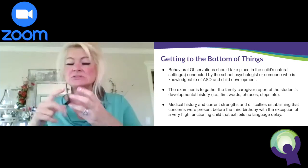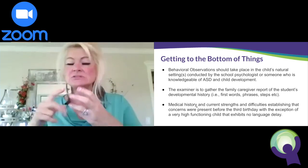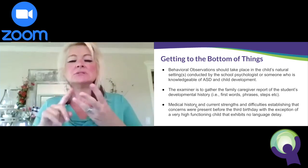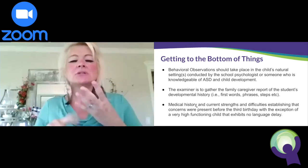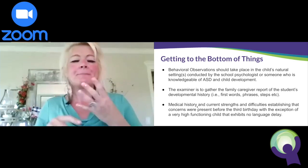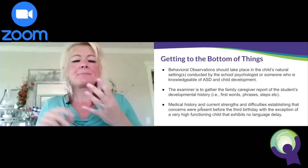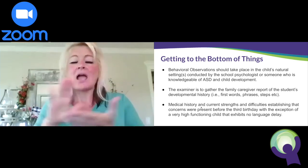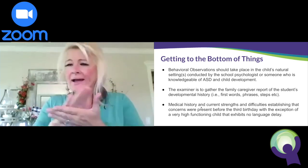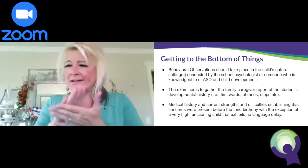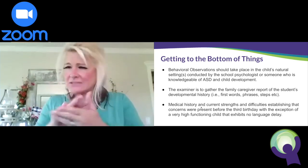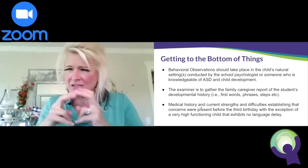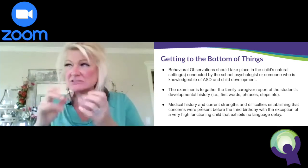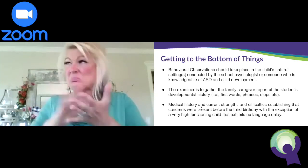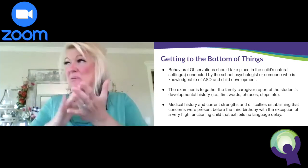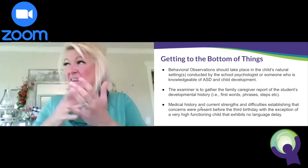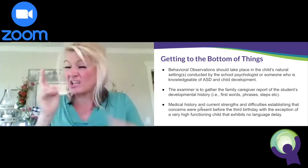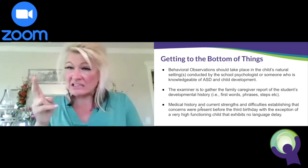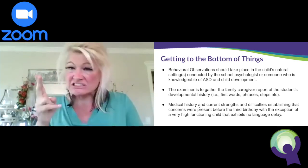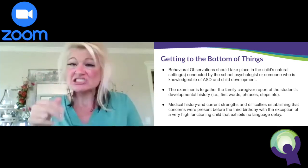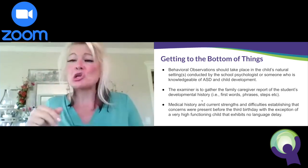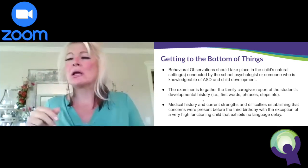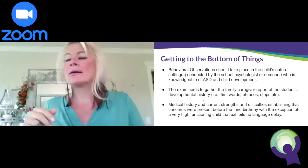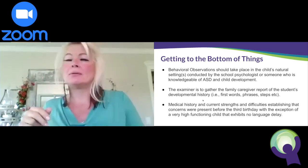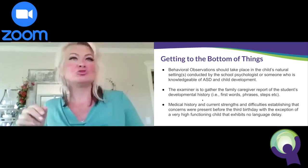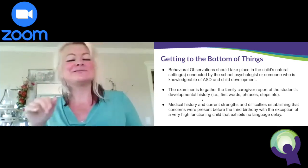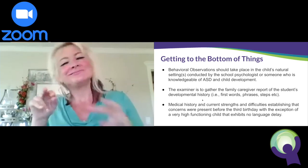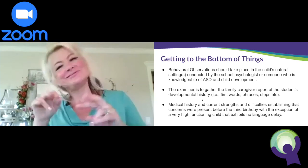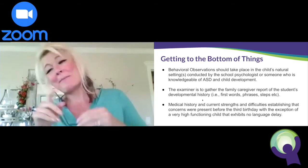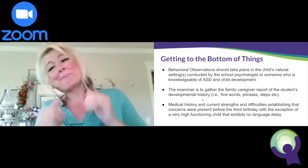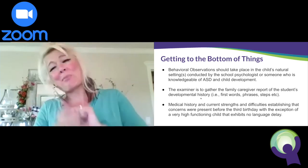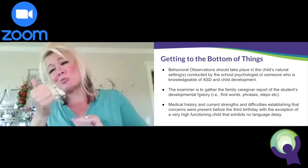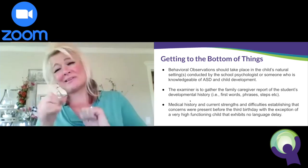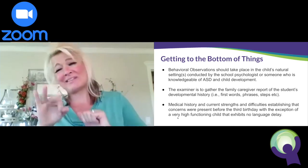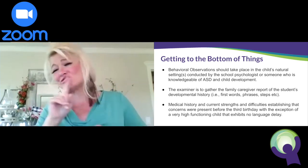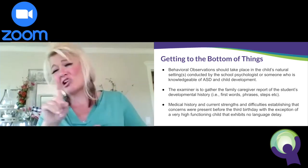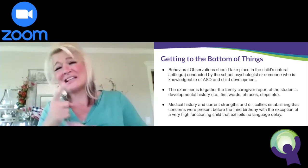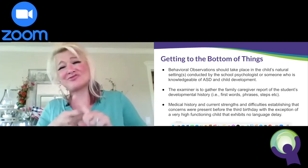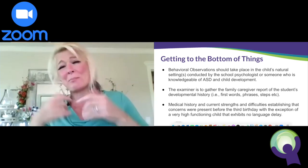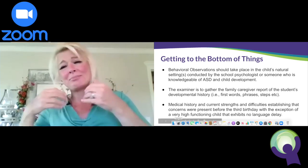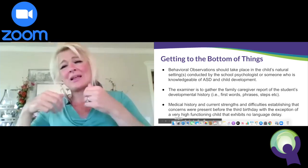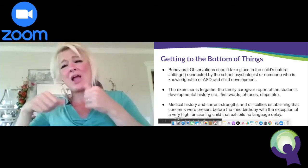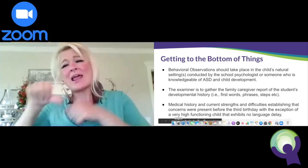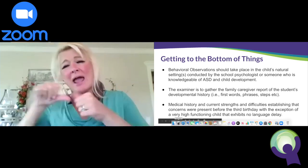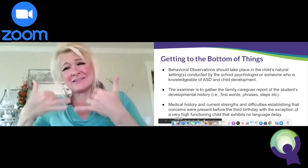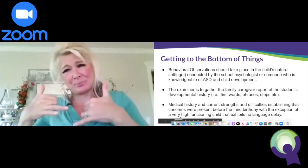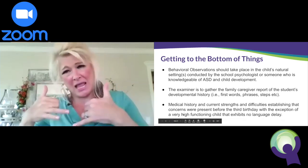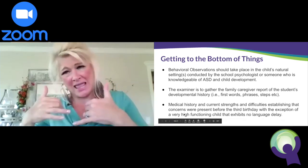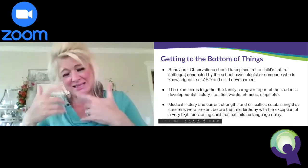and having appropriate assessments, looking at medical history, looking at...most of it's really